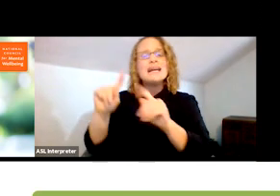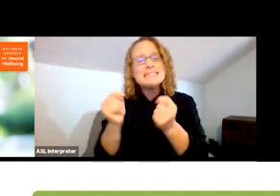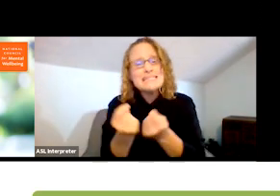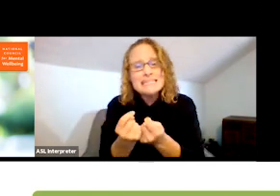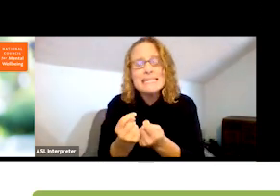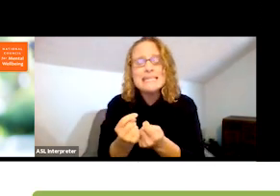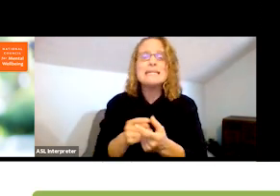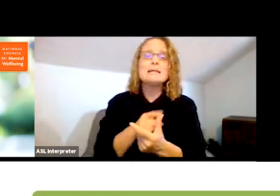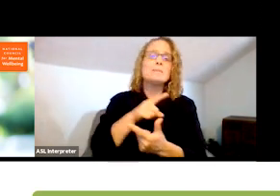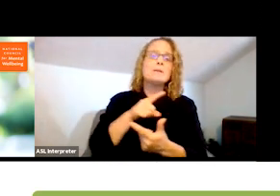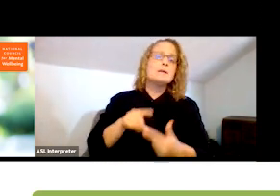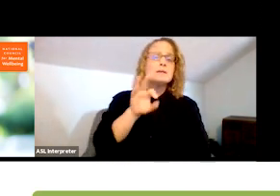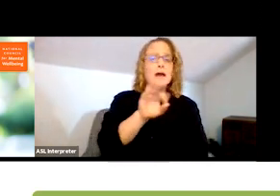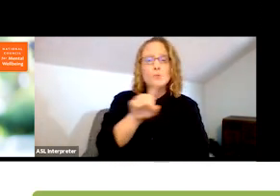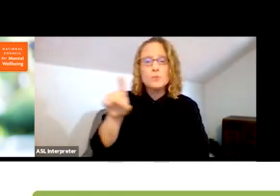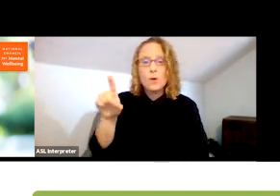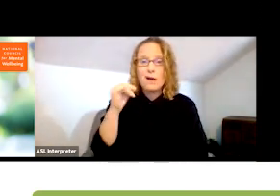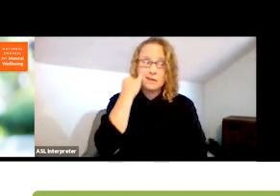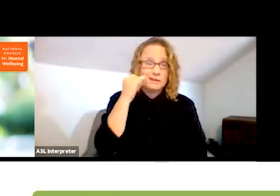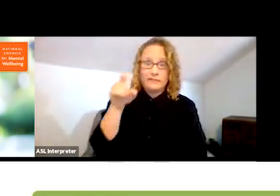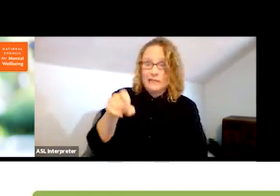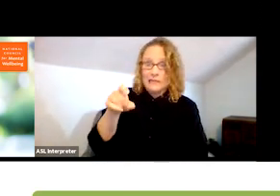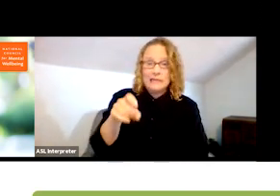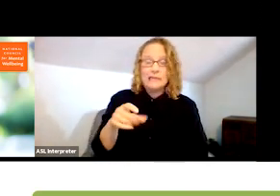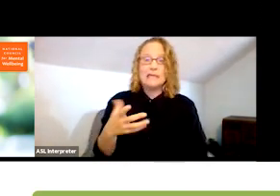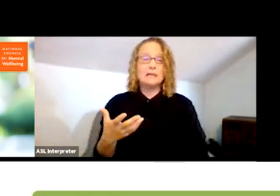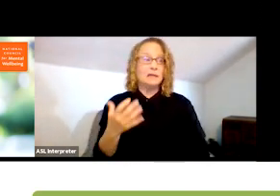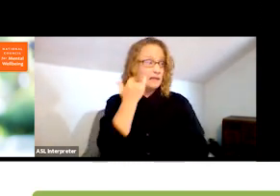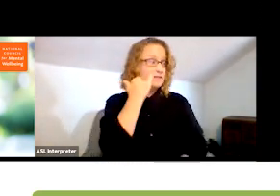So know that when an individual is engaging in safety behaviors,